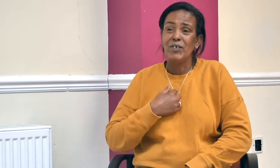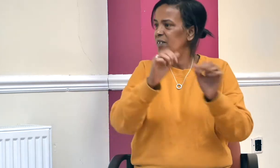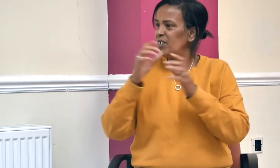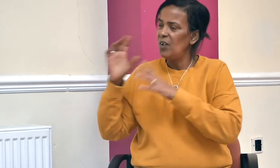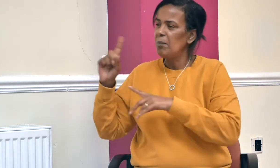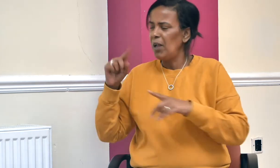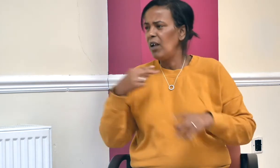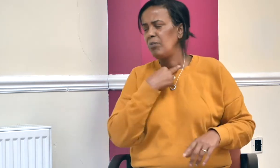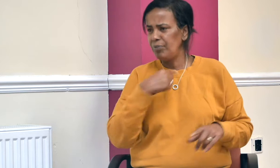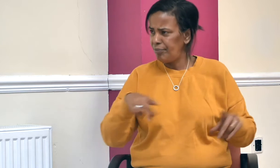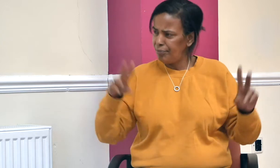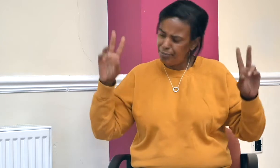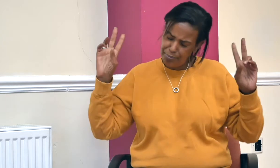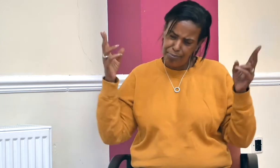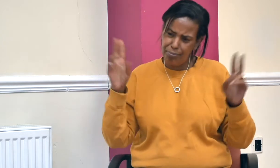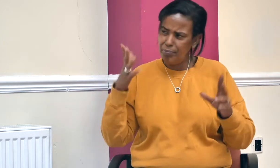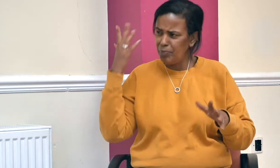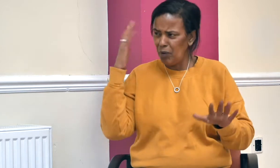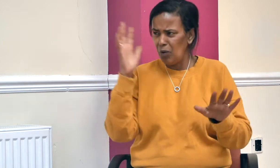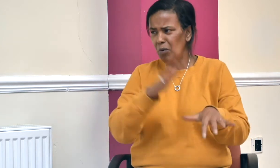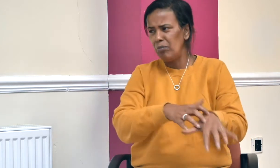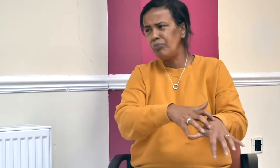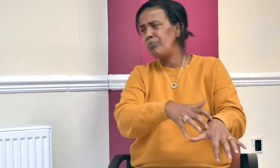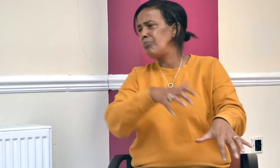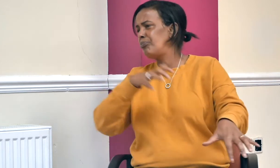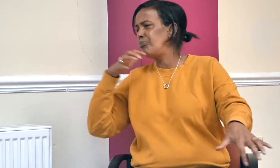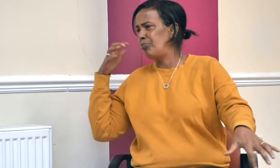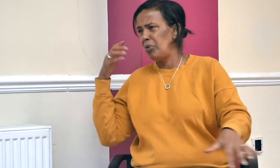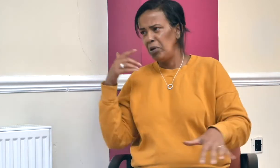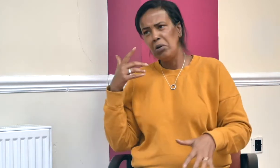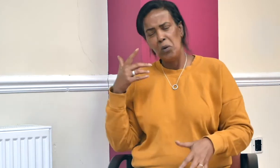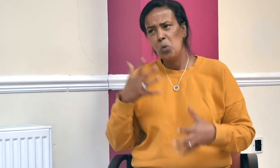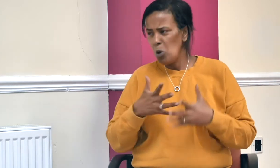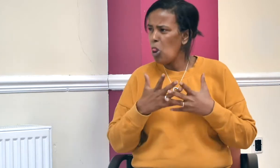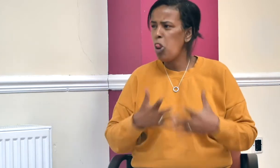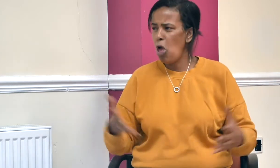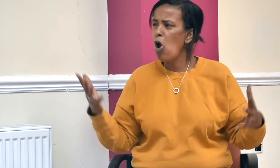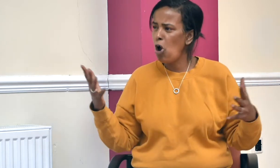I miss the olden days when it was jam-packed, now numbers are dropping.